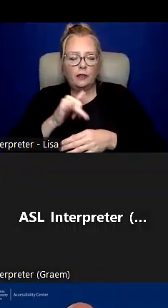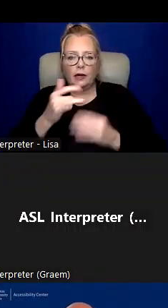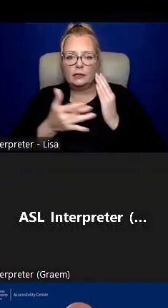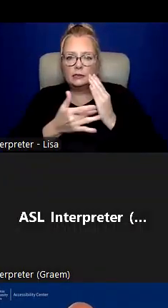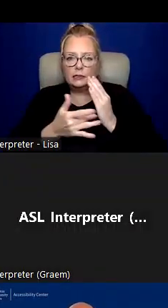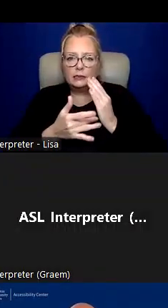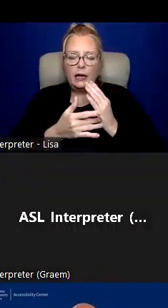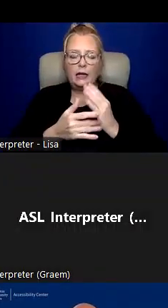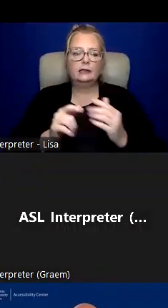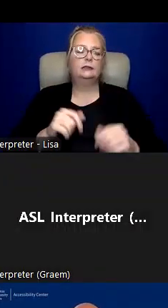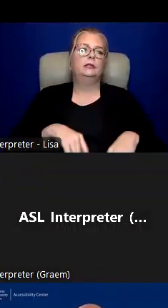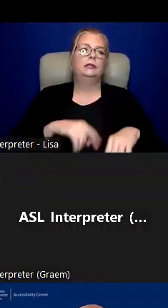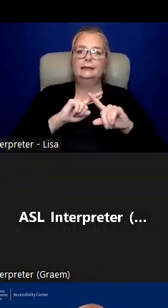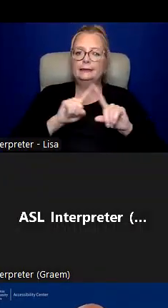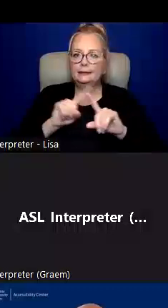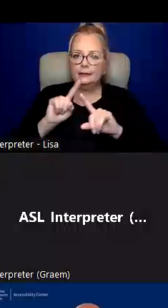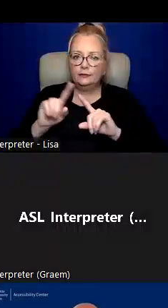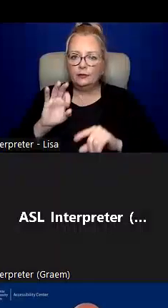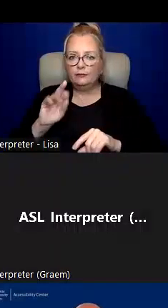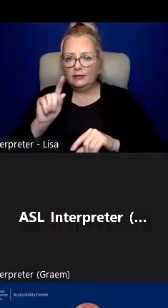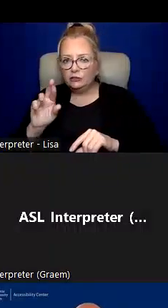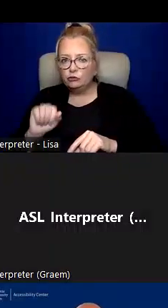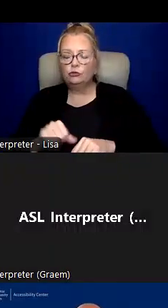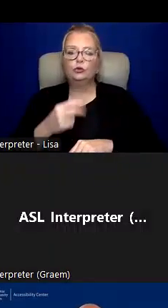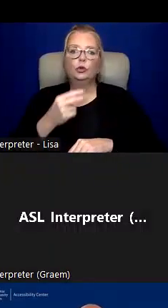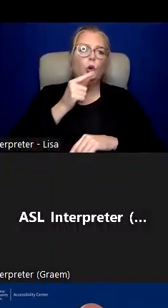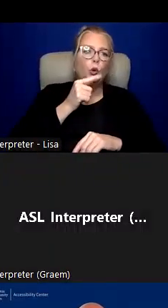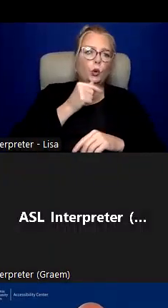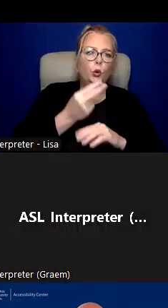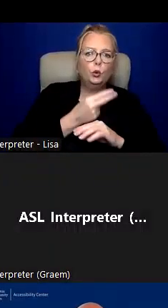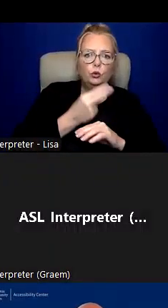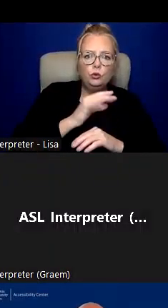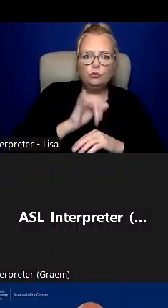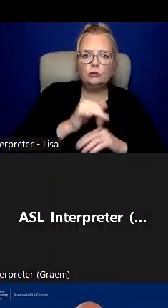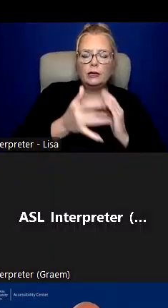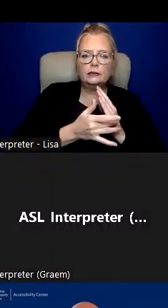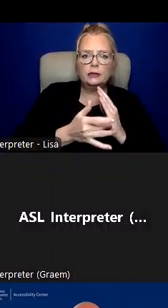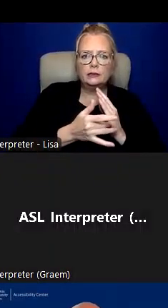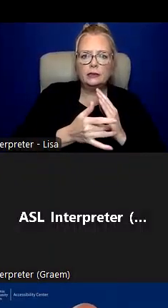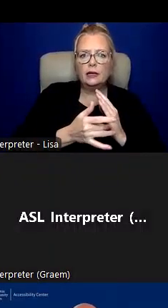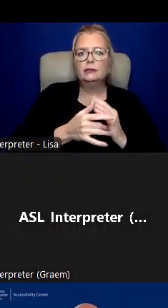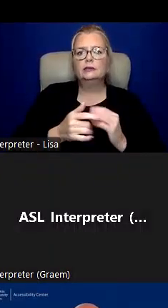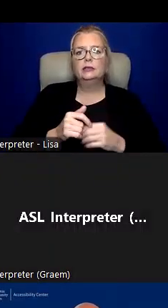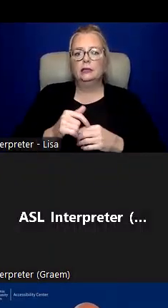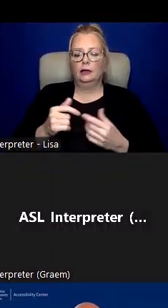going to implement, who are the users, how many, et cetera. It was all by deduction to try to figure out the information